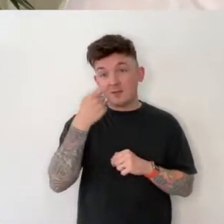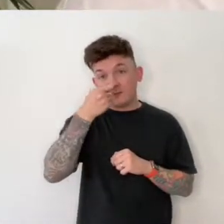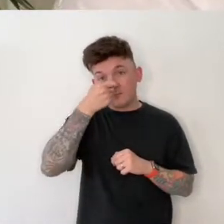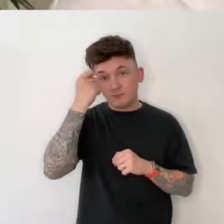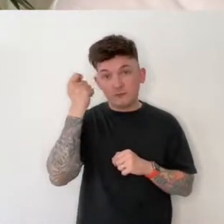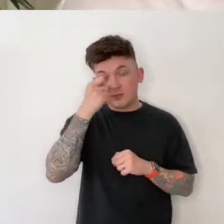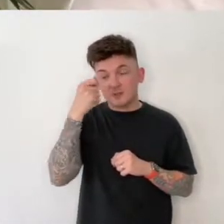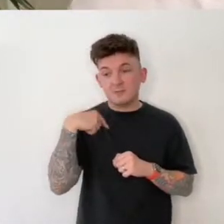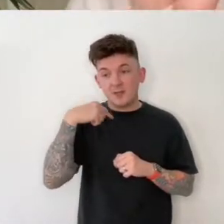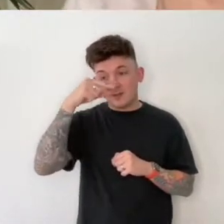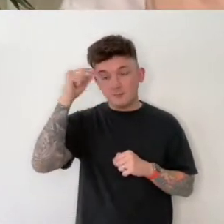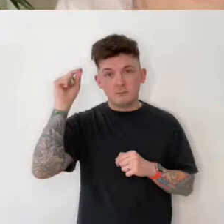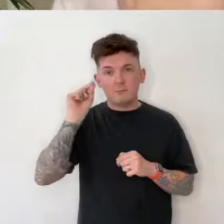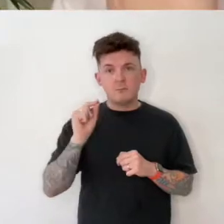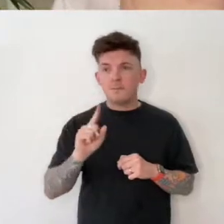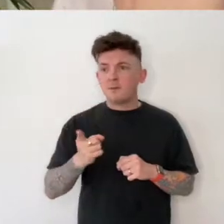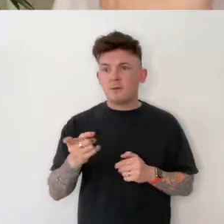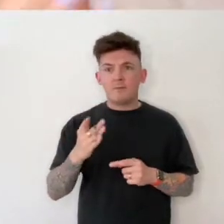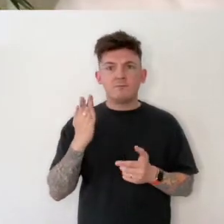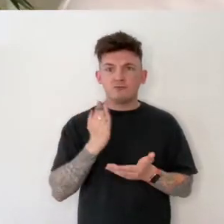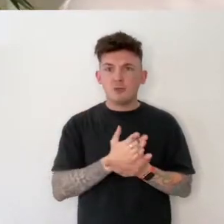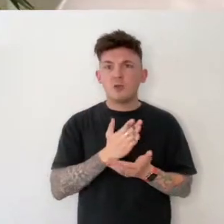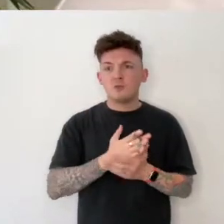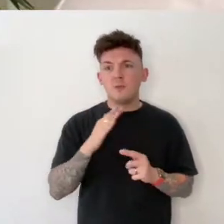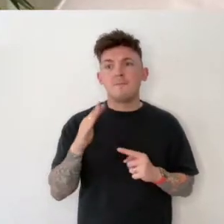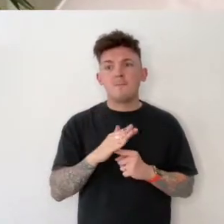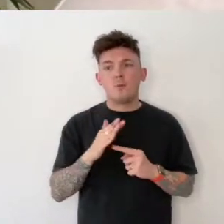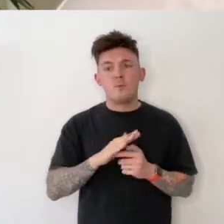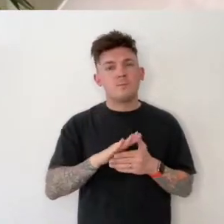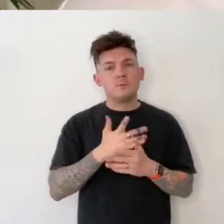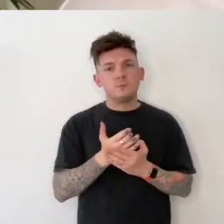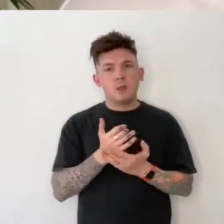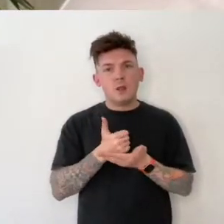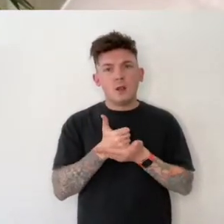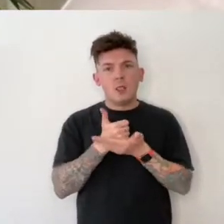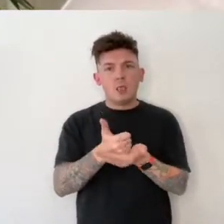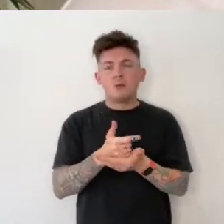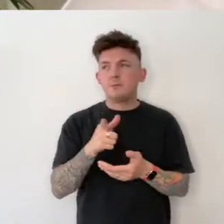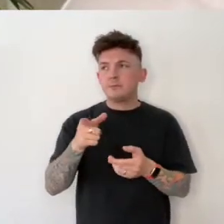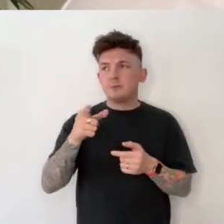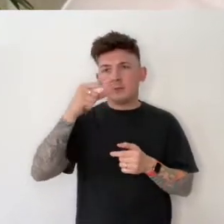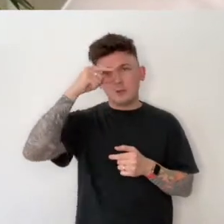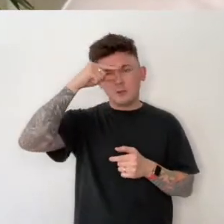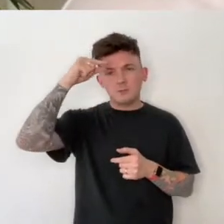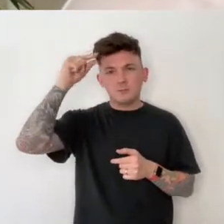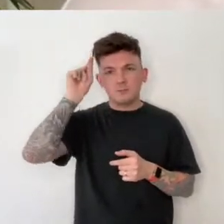but it really is quite important to do because it just helps get your brows or hairs going